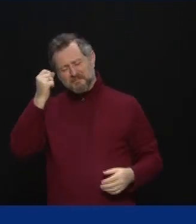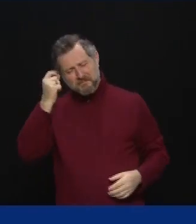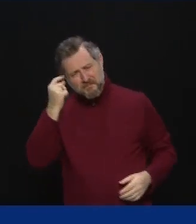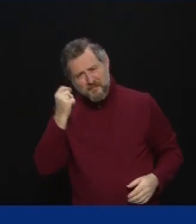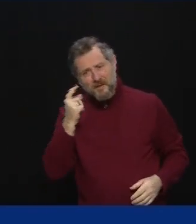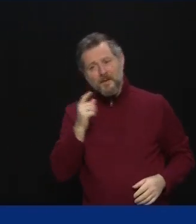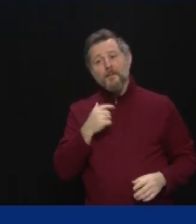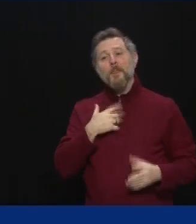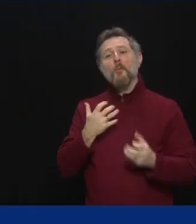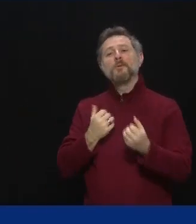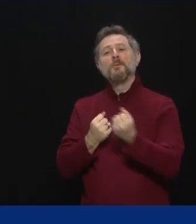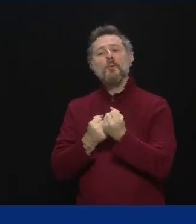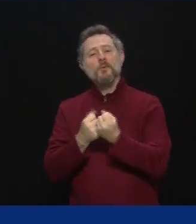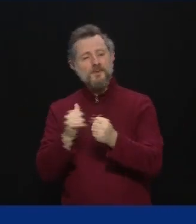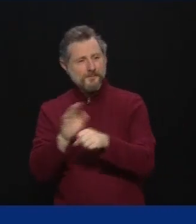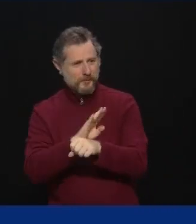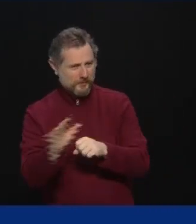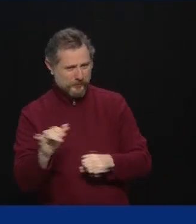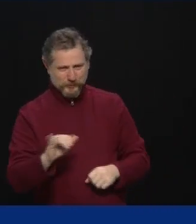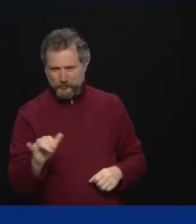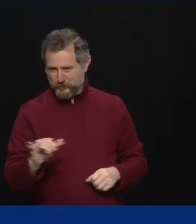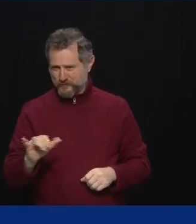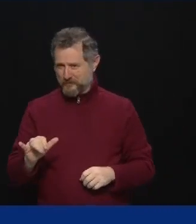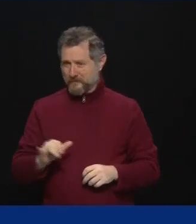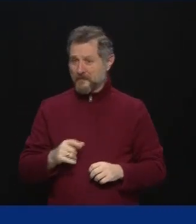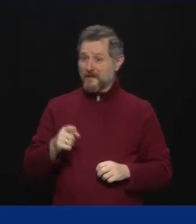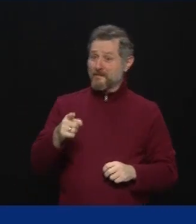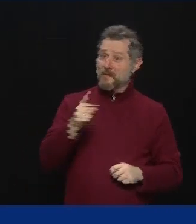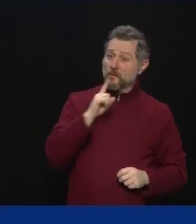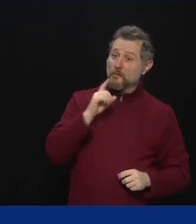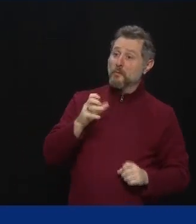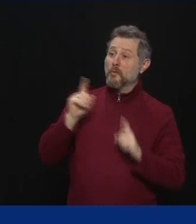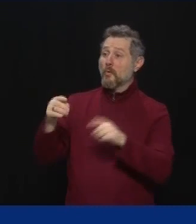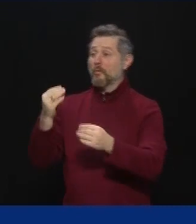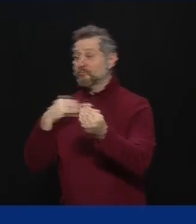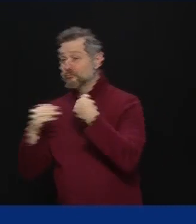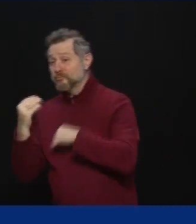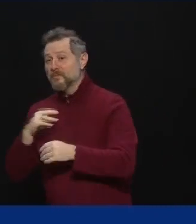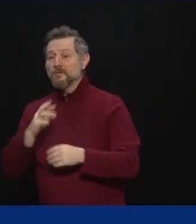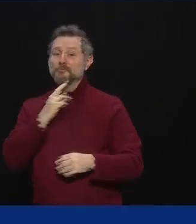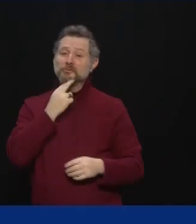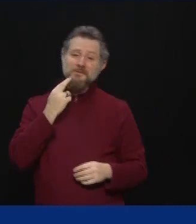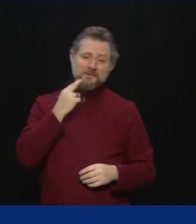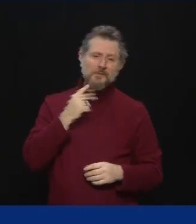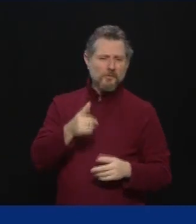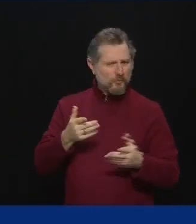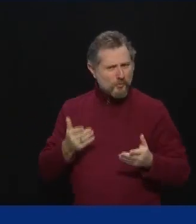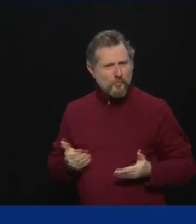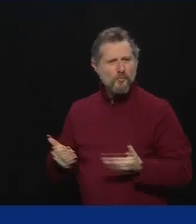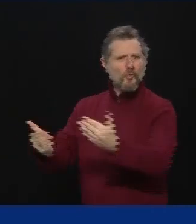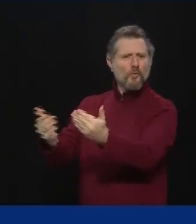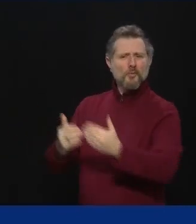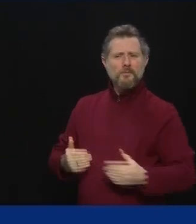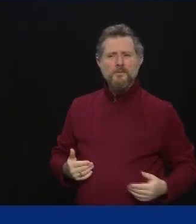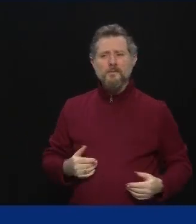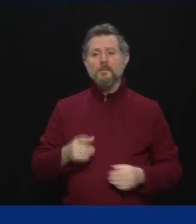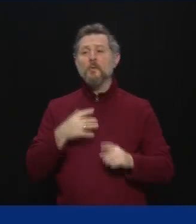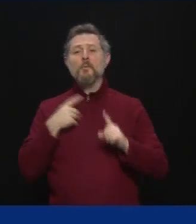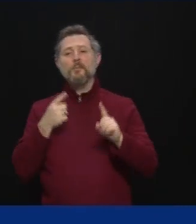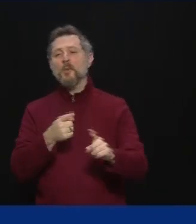HEADING ON A TRAIN OR PLANE. WE WANT TO KEEP PEOPLE TOGETHER NOT ISOLATED FROM EACH OTHER. THAT'S REALLY IMPORTANT AND ALSO TO SUPPORT BUSINESSES DURING